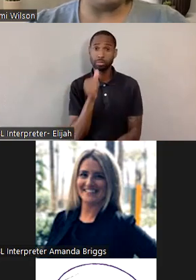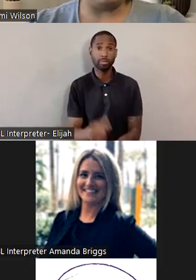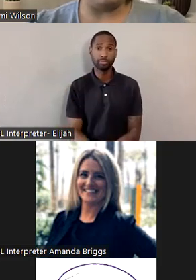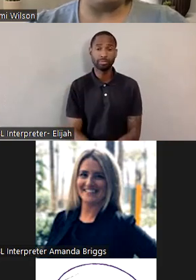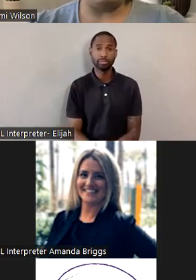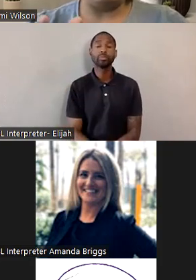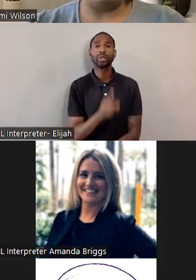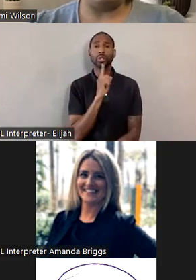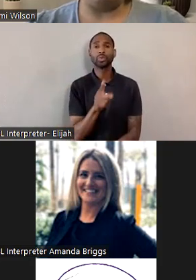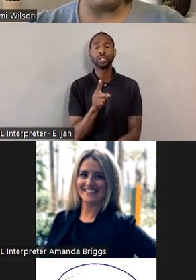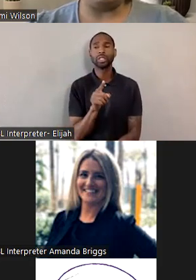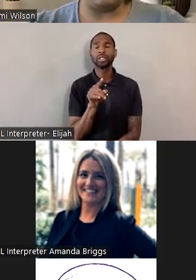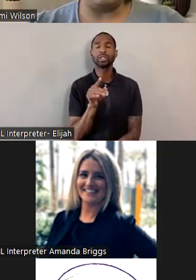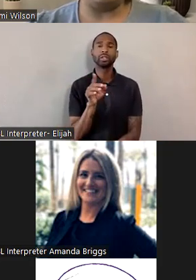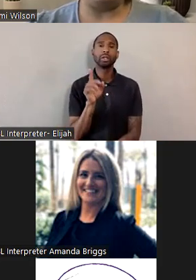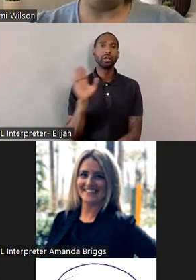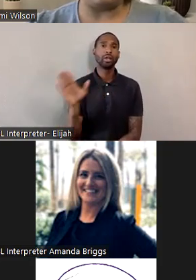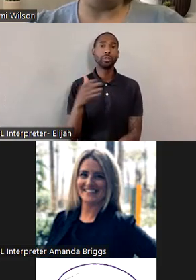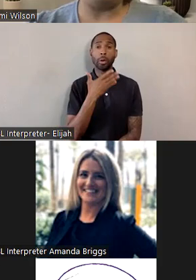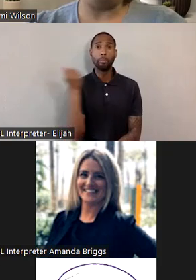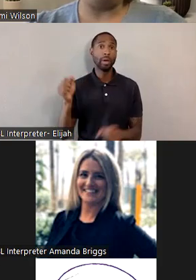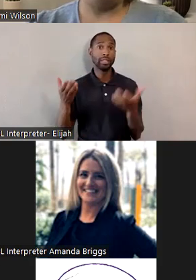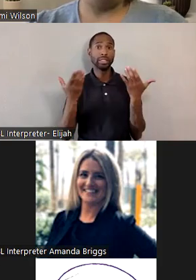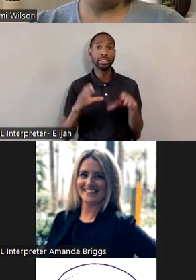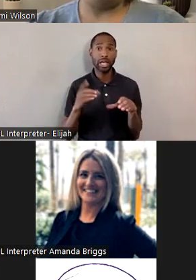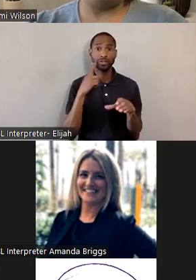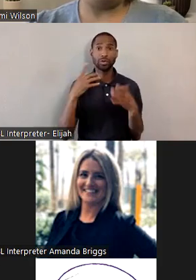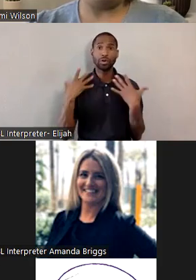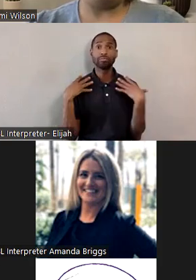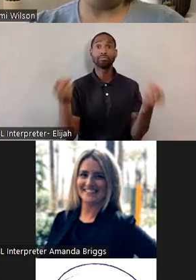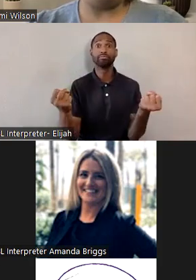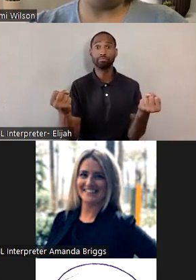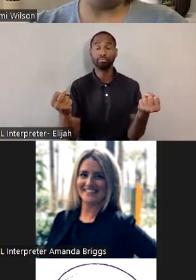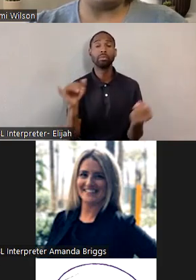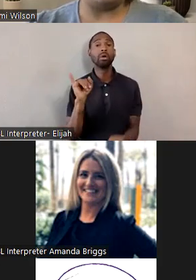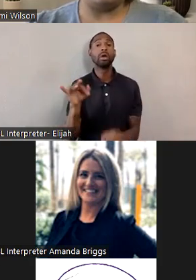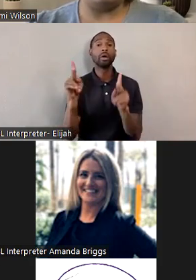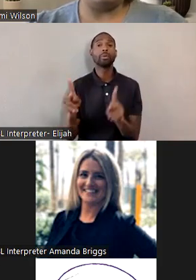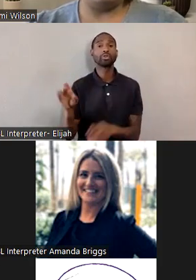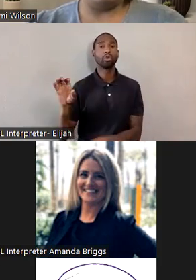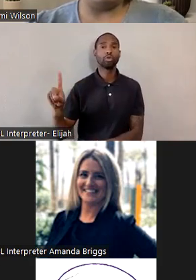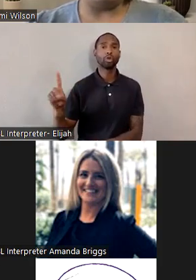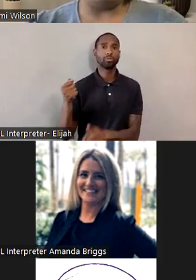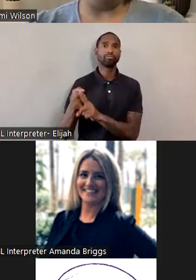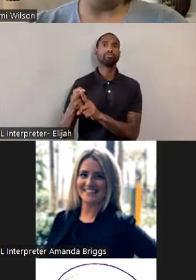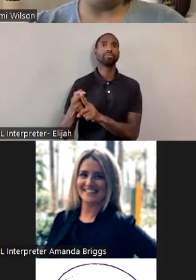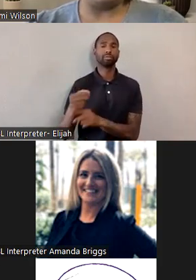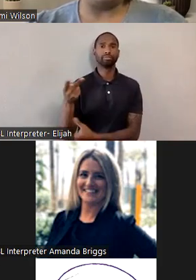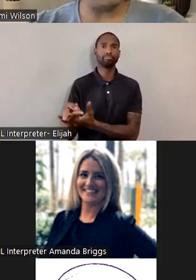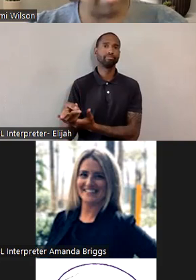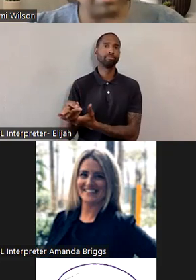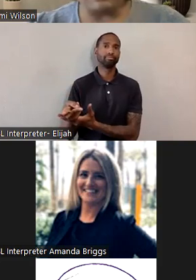their best chance at survival if they're overdosing. And it is,